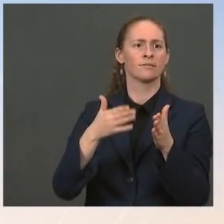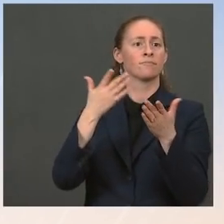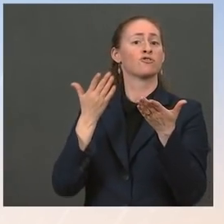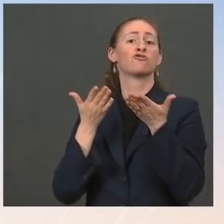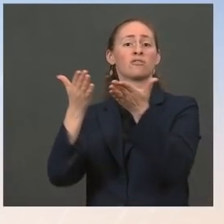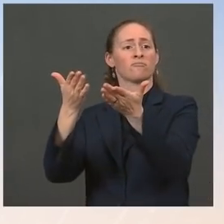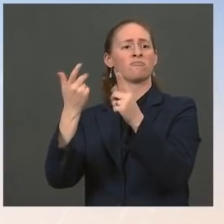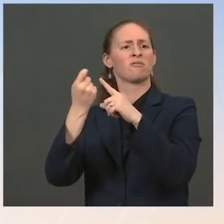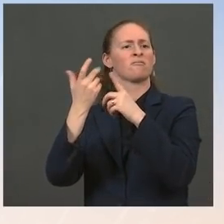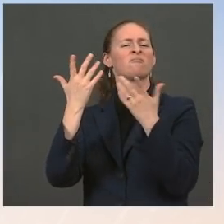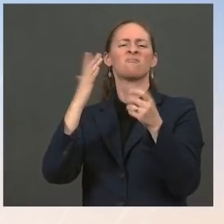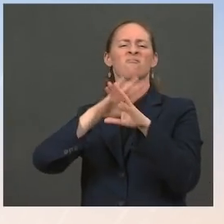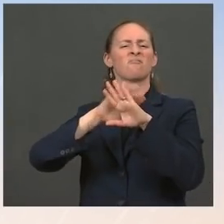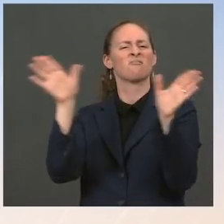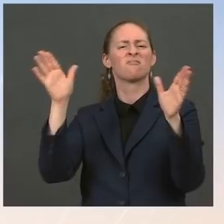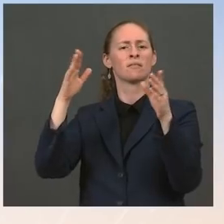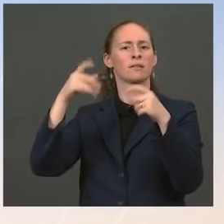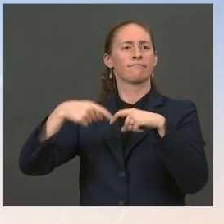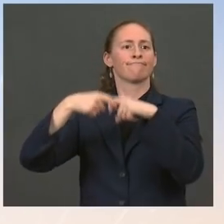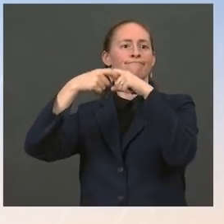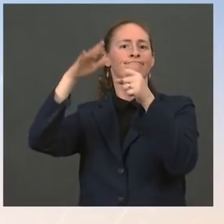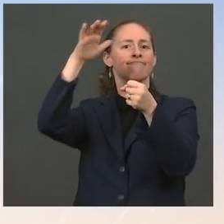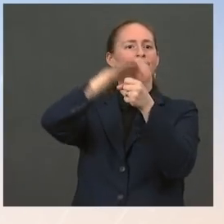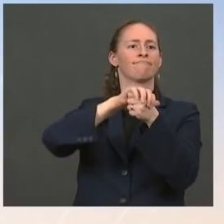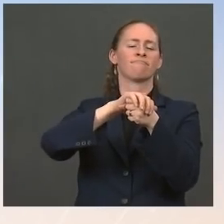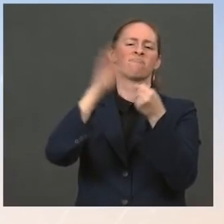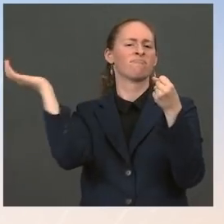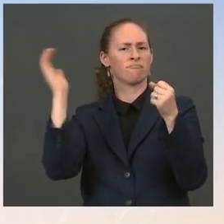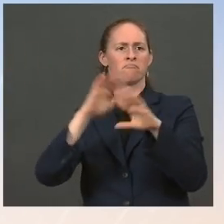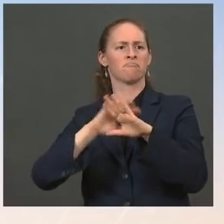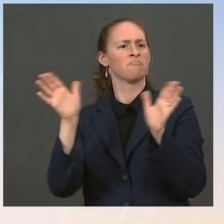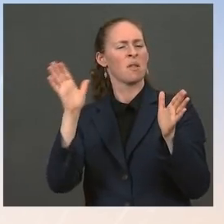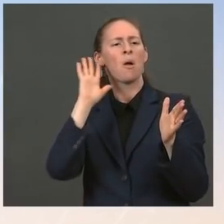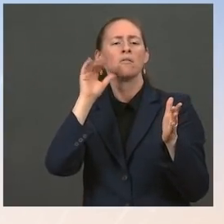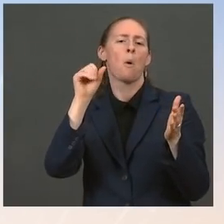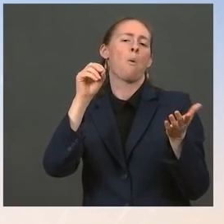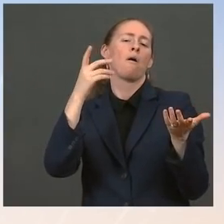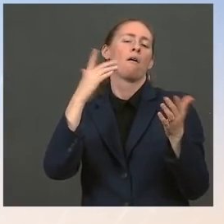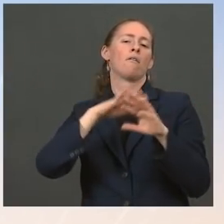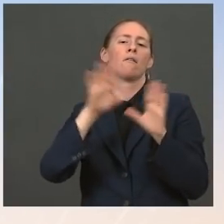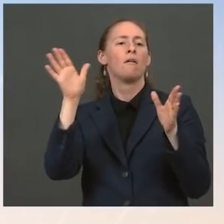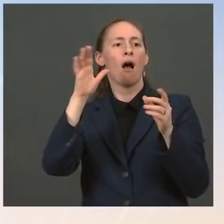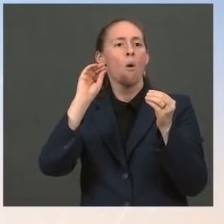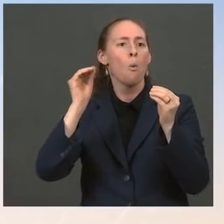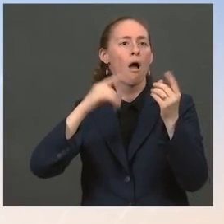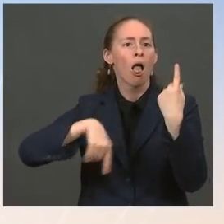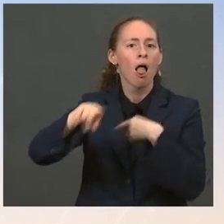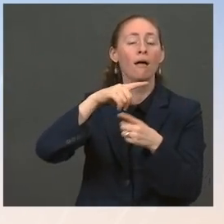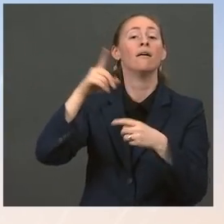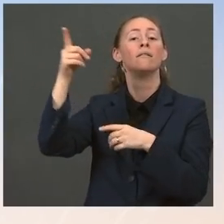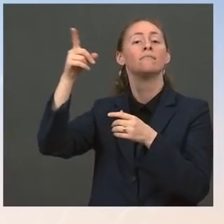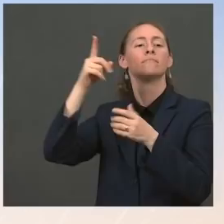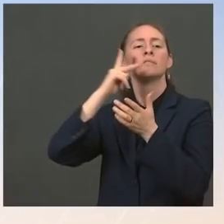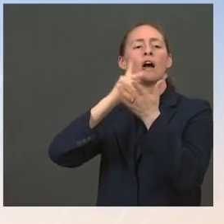so that this scenario would not happen again. Secretary Yellen seemed to lend her support to that idea